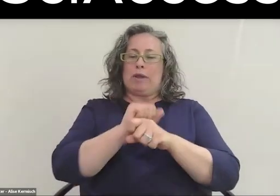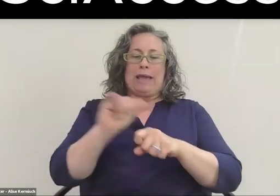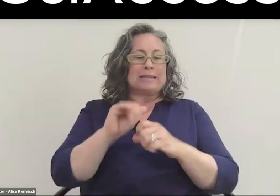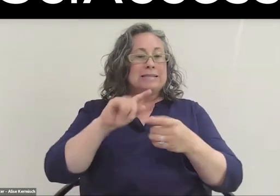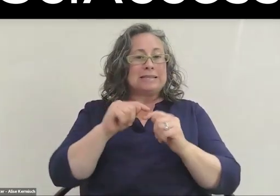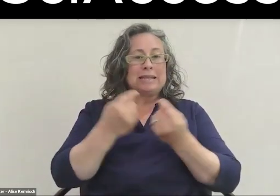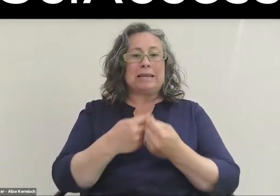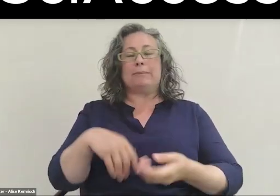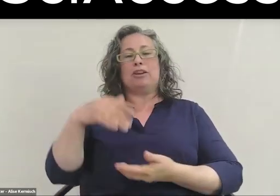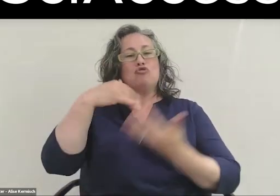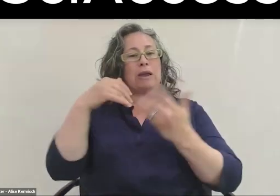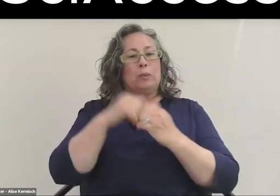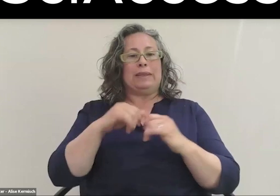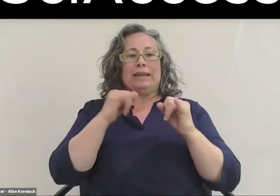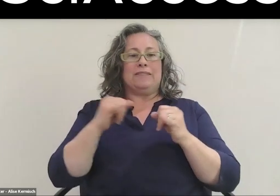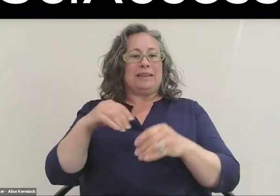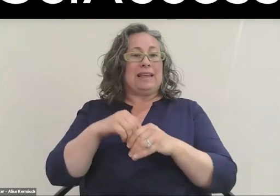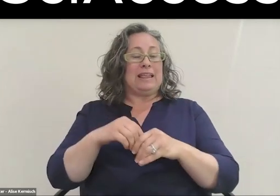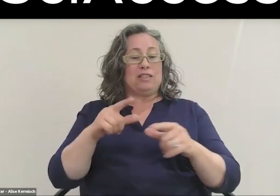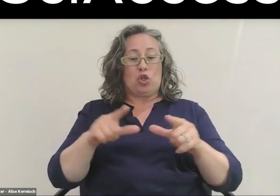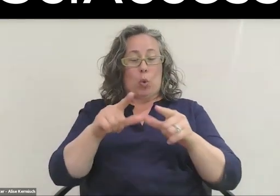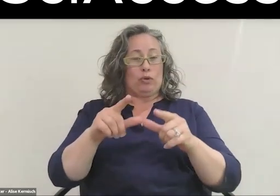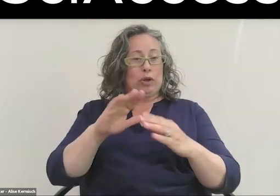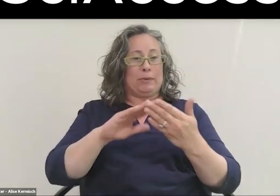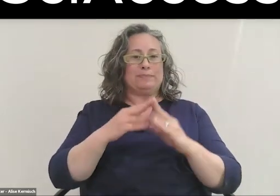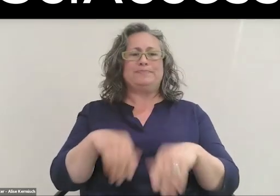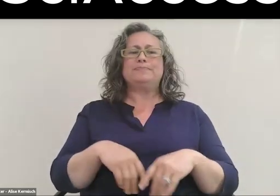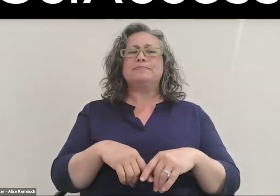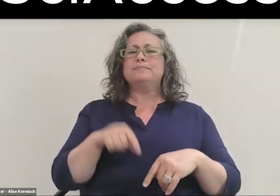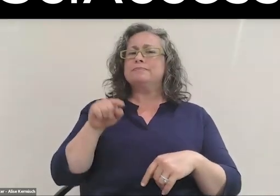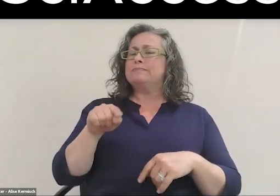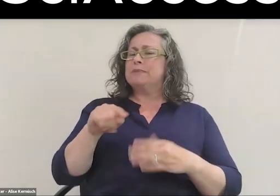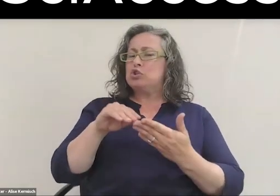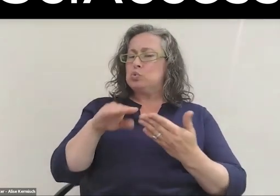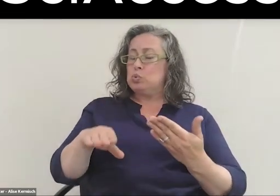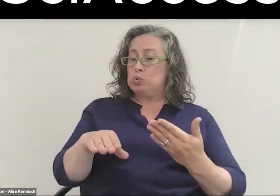in the local community, in pursuit of projects,